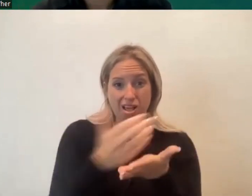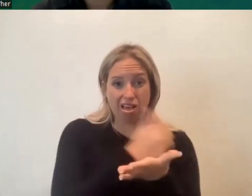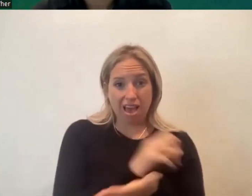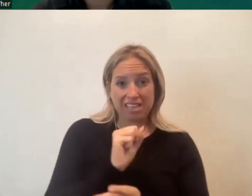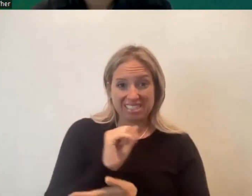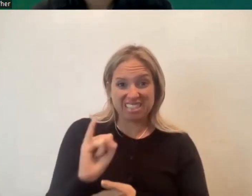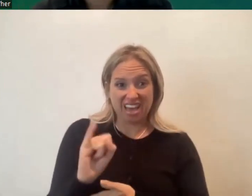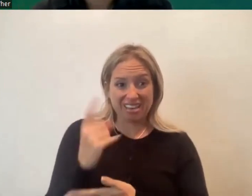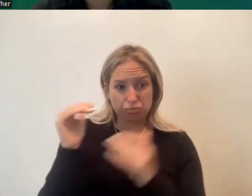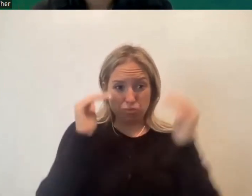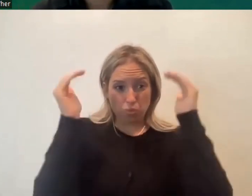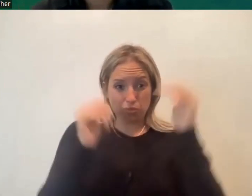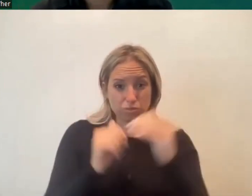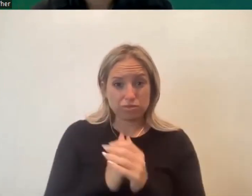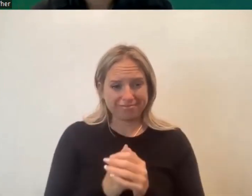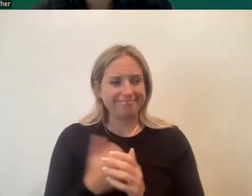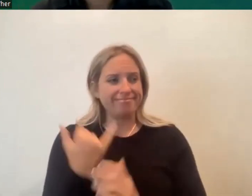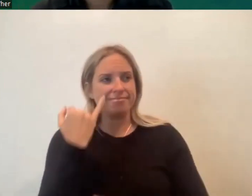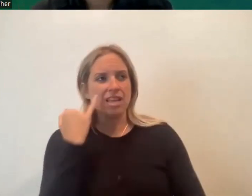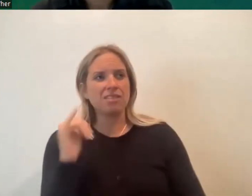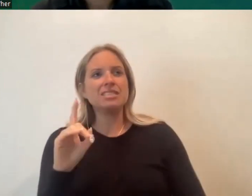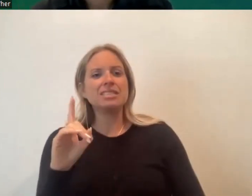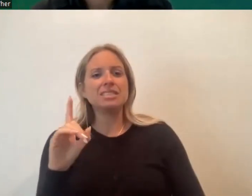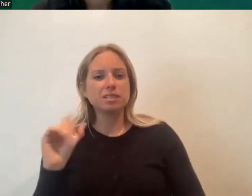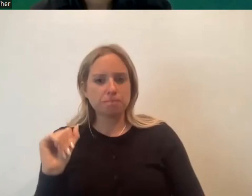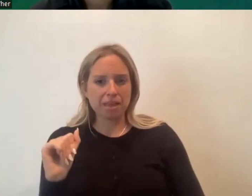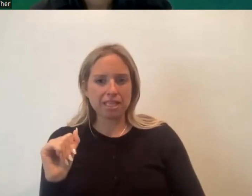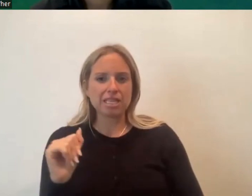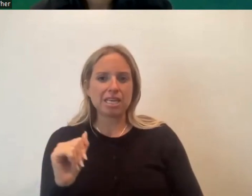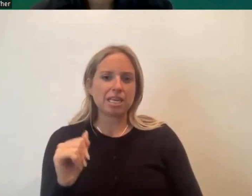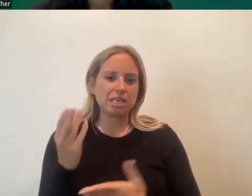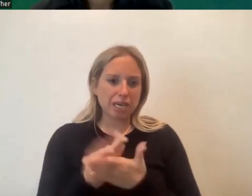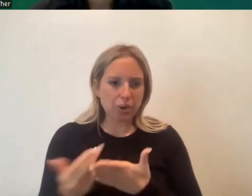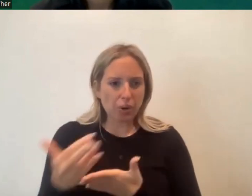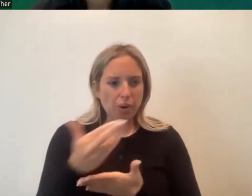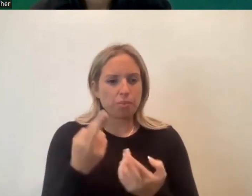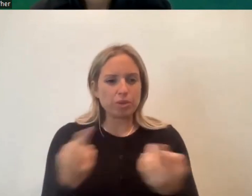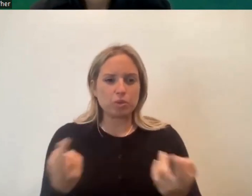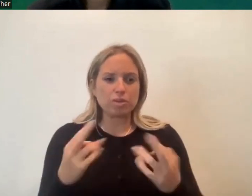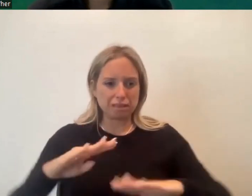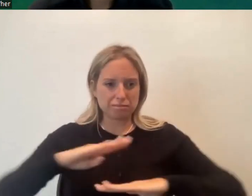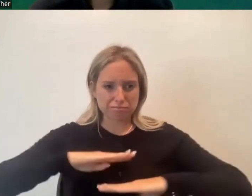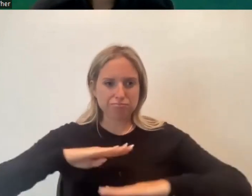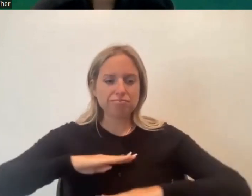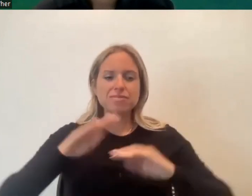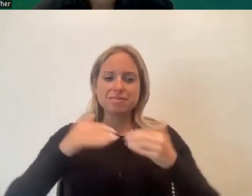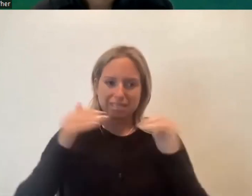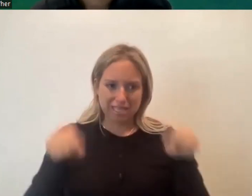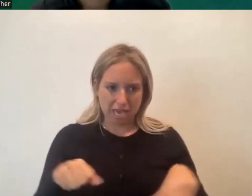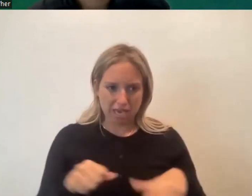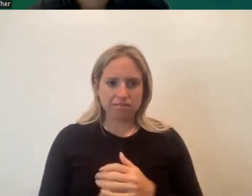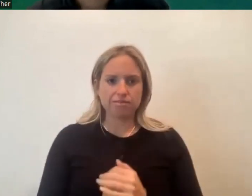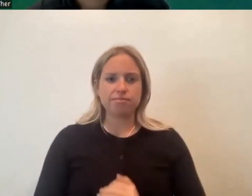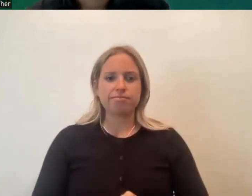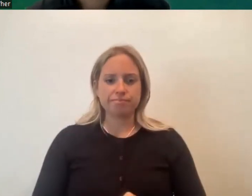Lanie: If they meet the disability and the income and the resources, they could. Tadra: Okay. All right.